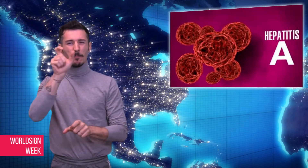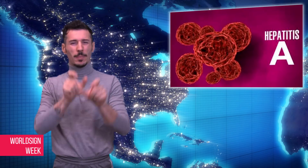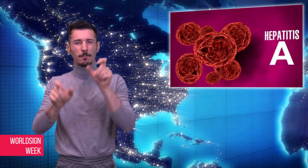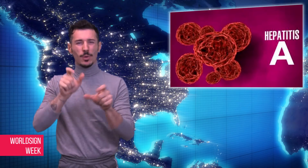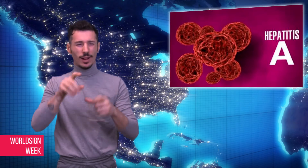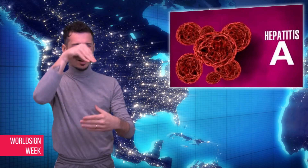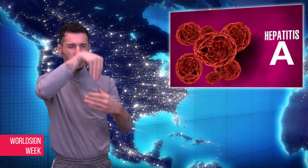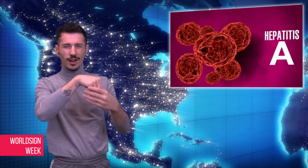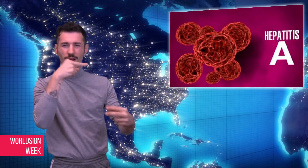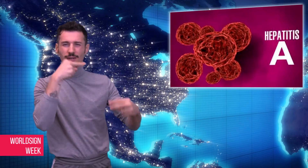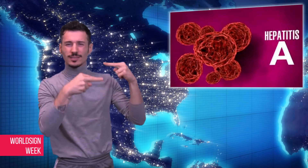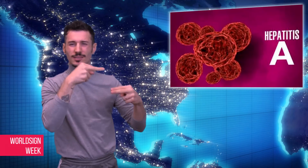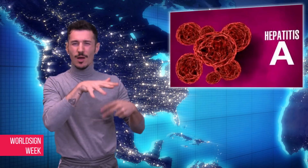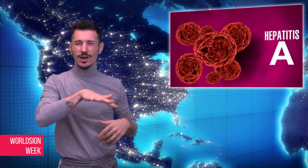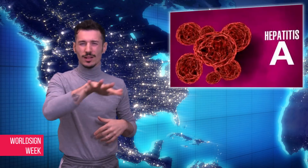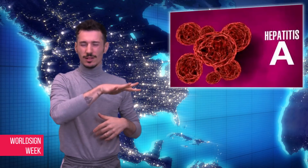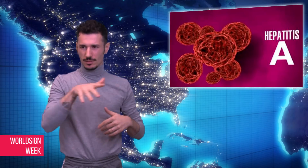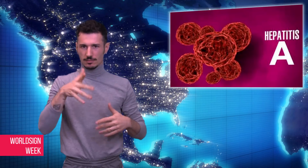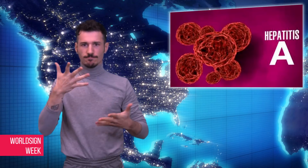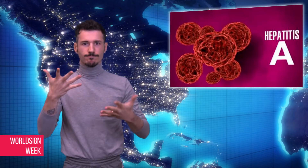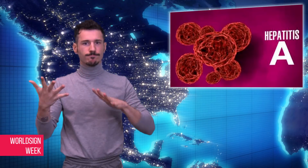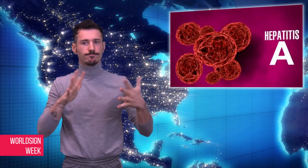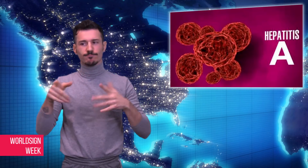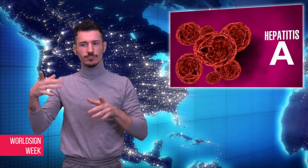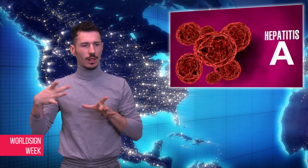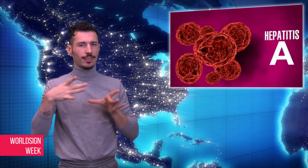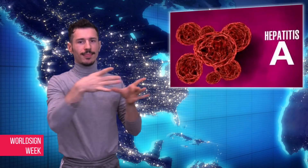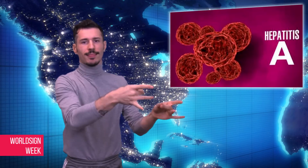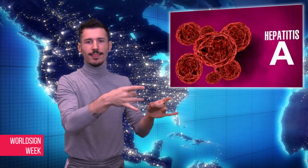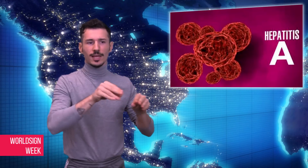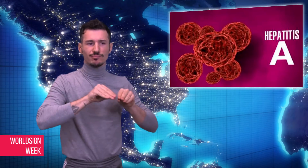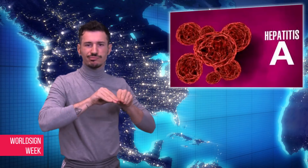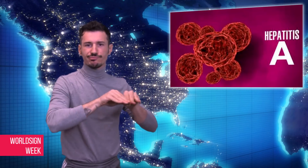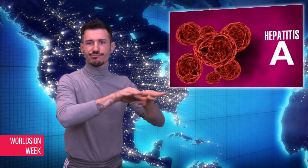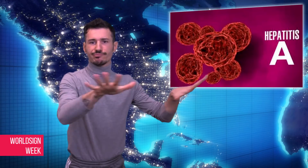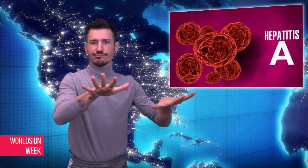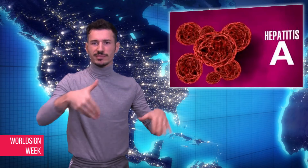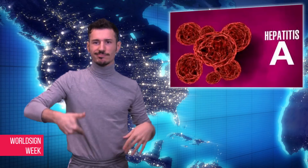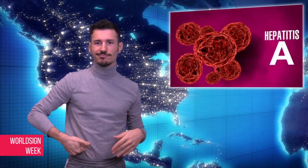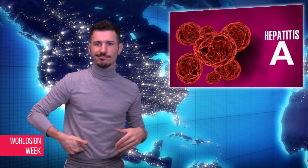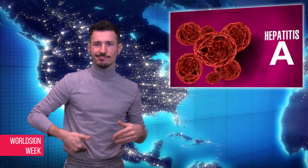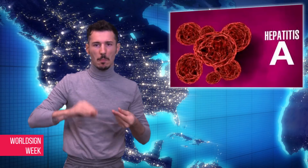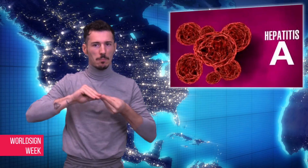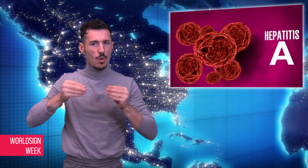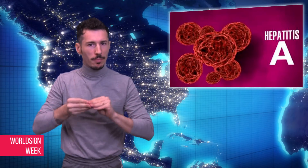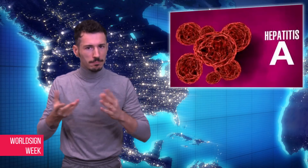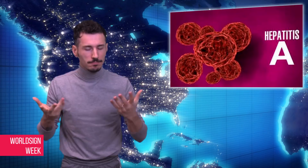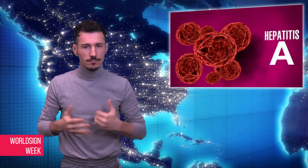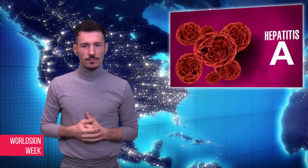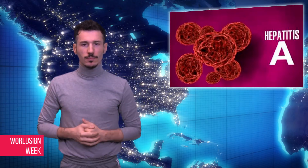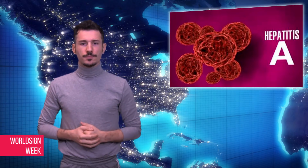to a hospital, and fear 150 people may be at risk of